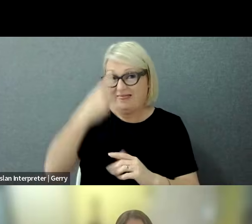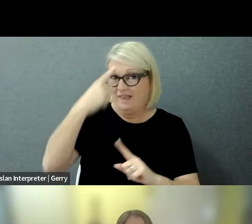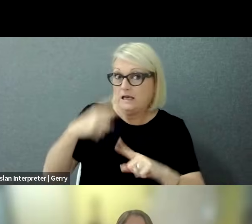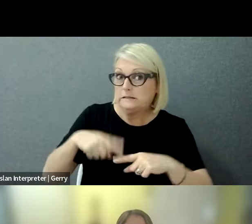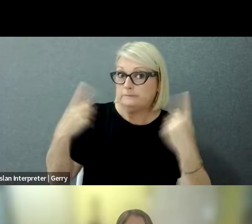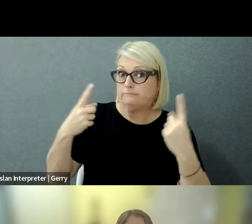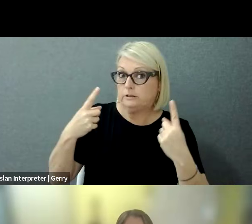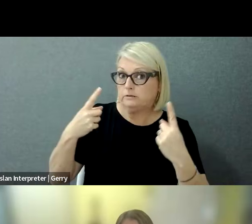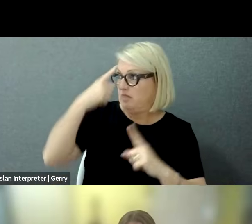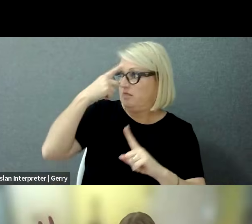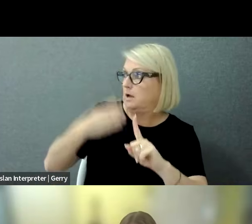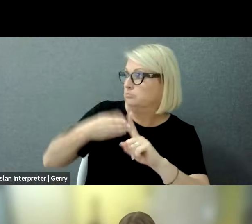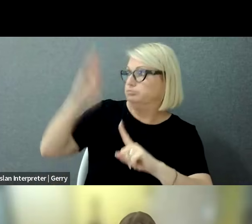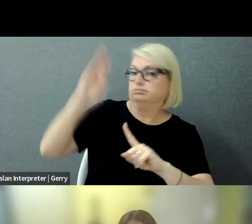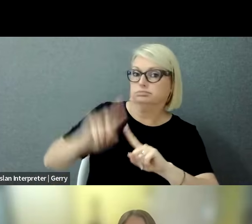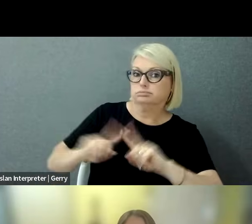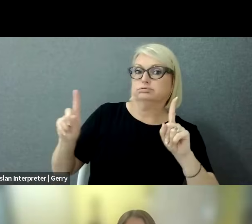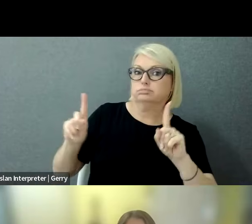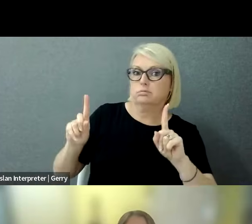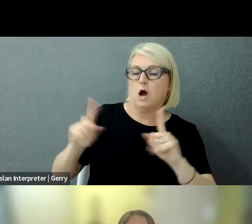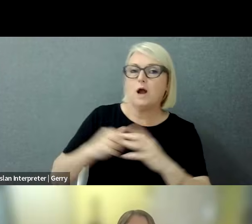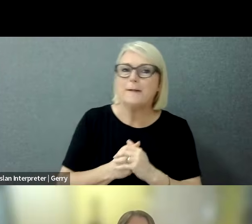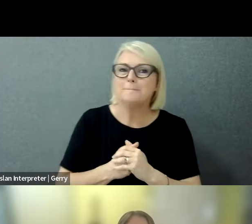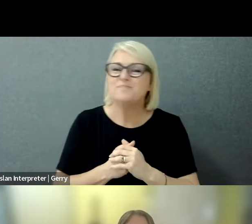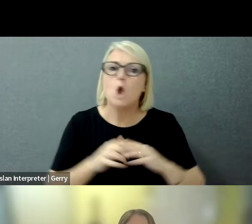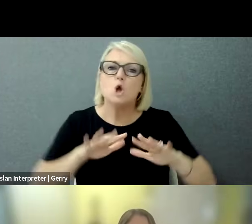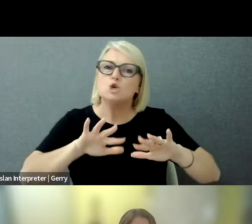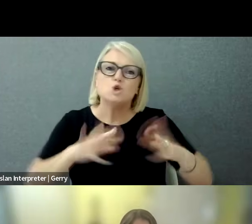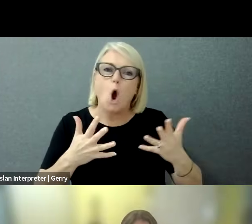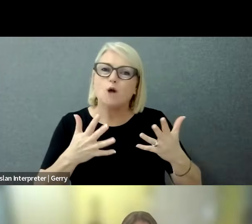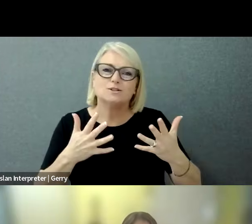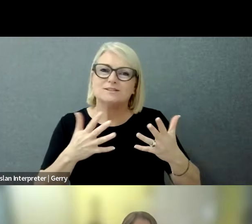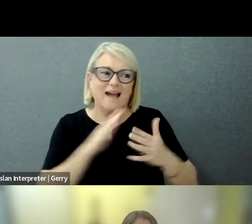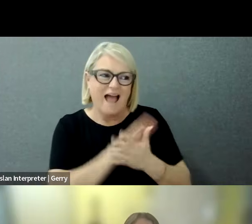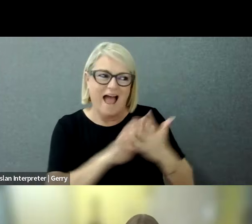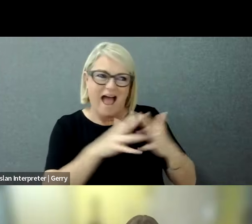what do families need to do to get eligible for a system, but what does a system need to do to